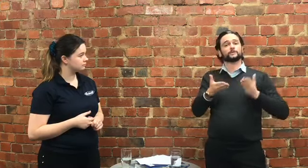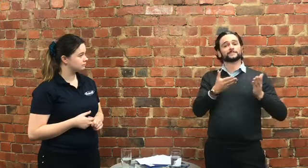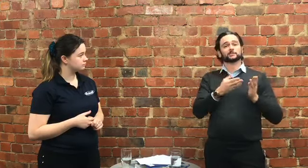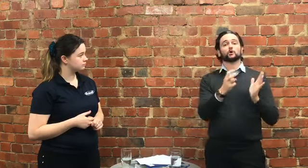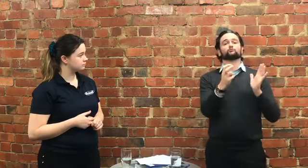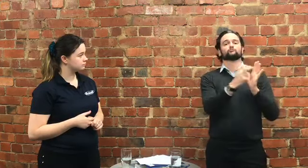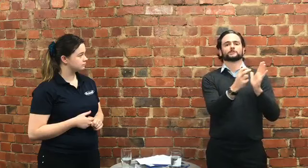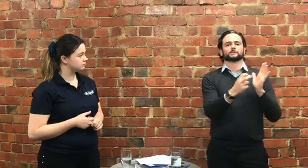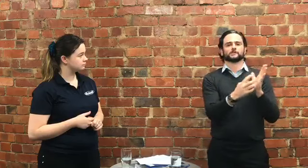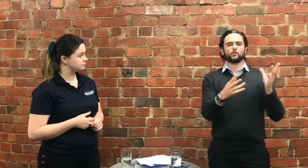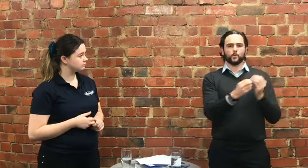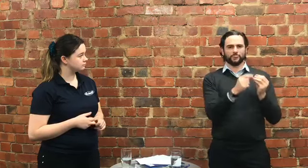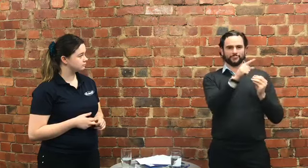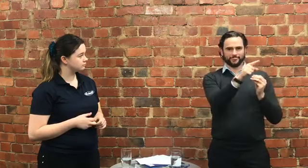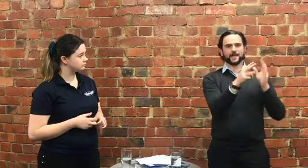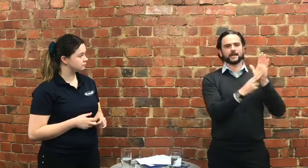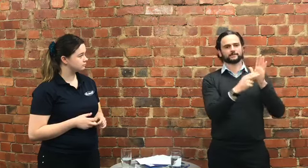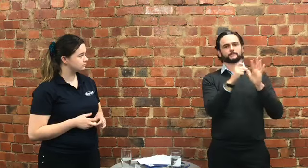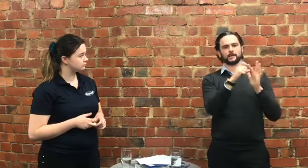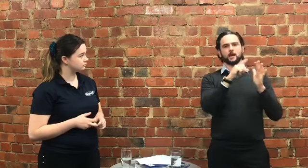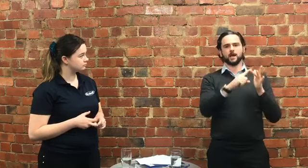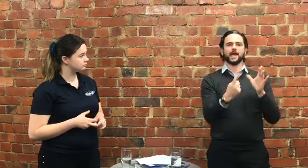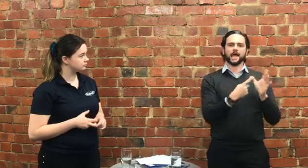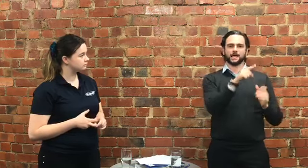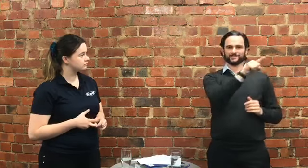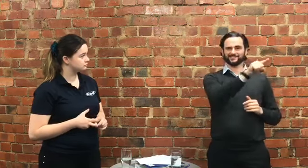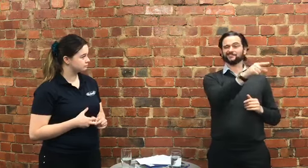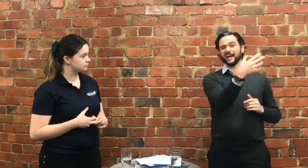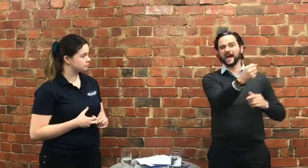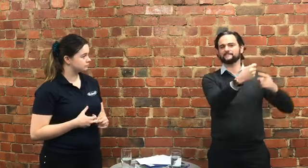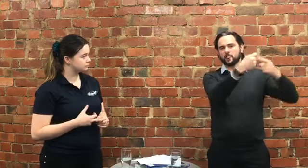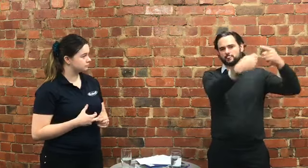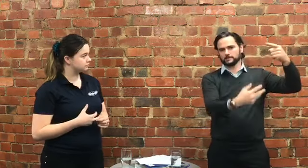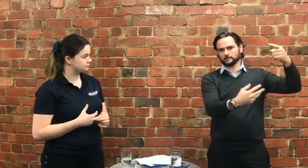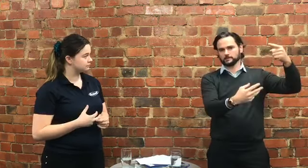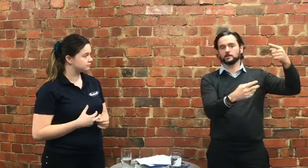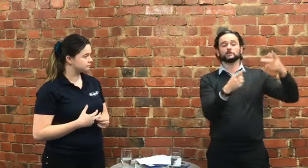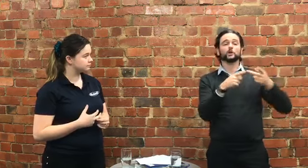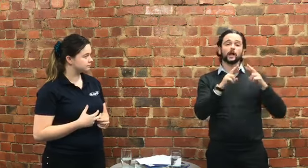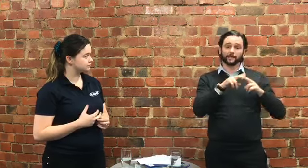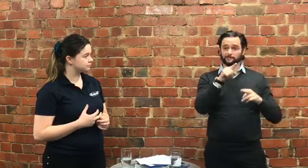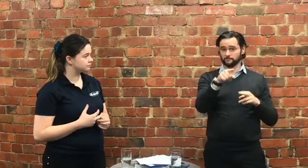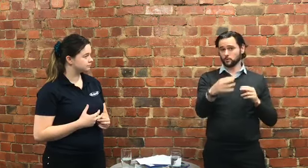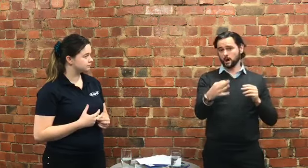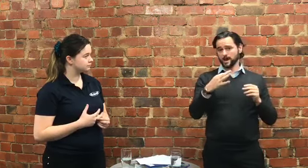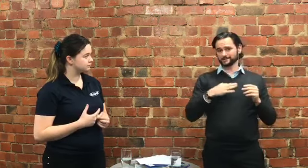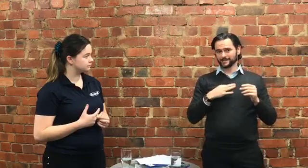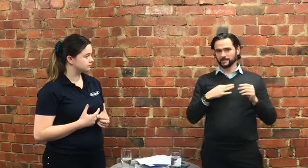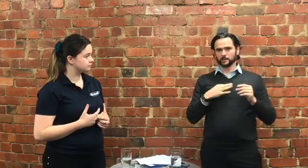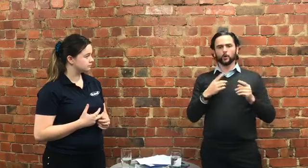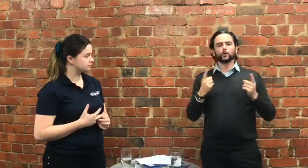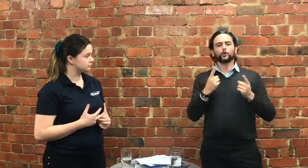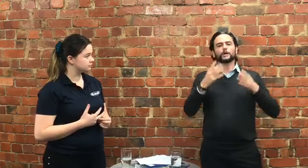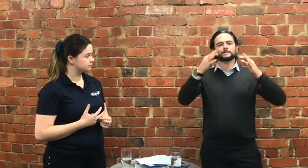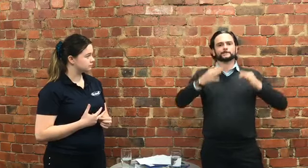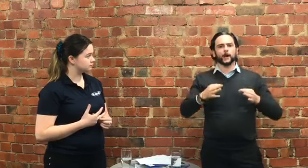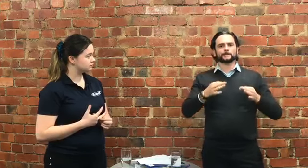and again, you can only access services through organisations that are registered with the NDIA.